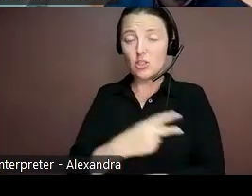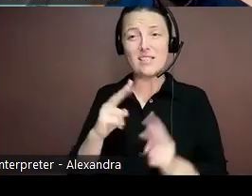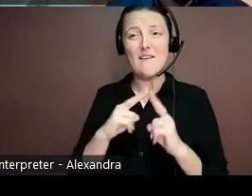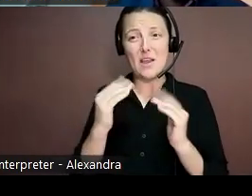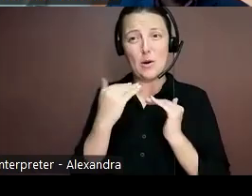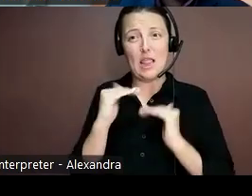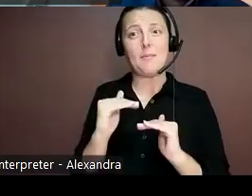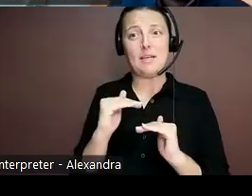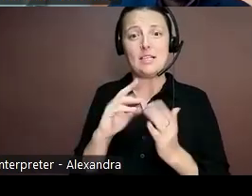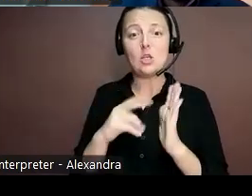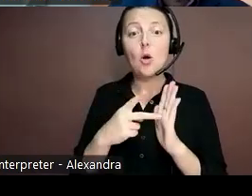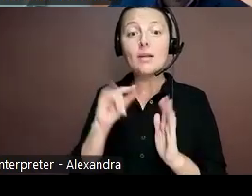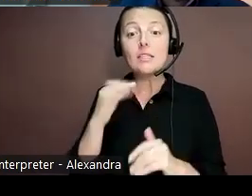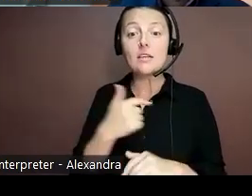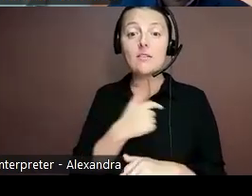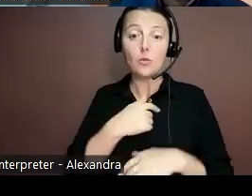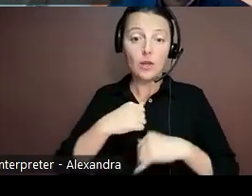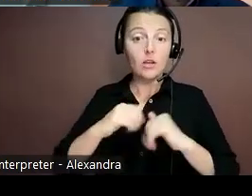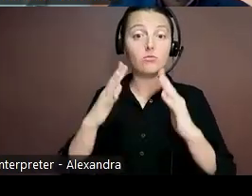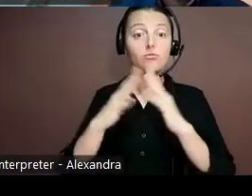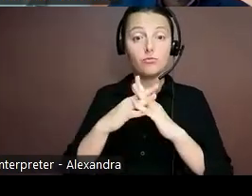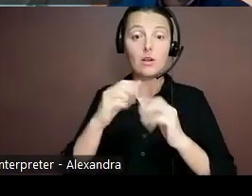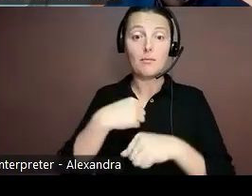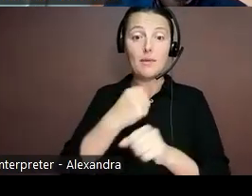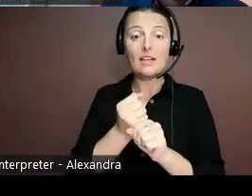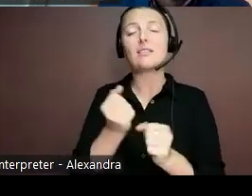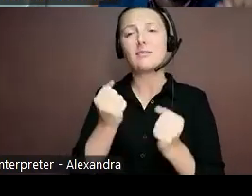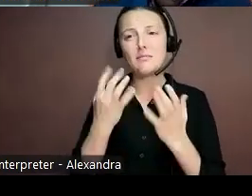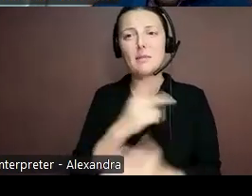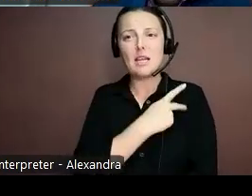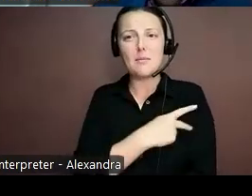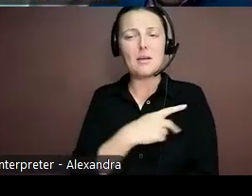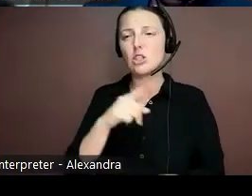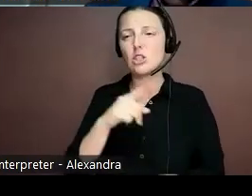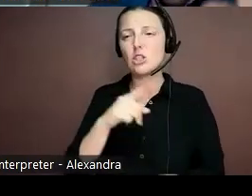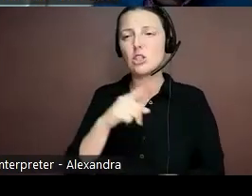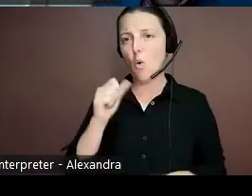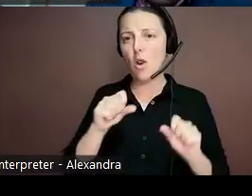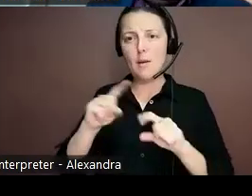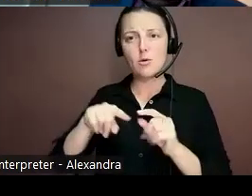to discharge. So um so a lot of the patients with autism wind up being distributed across all of the